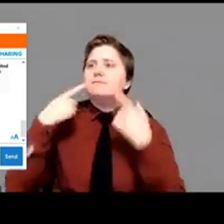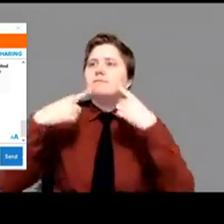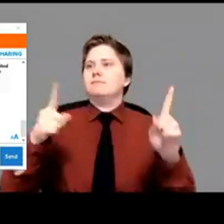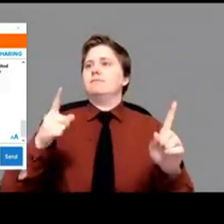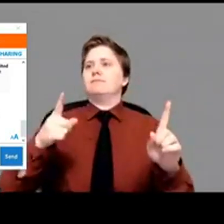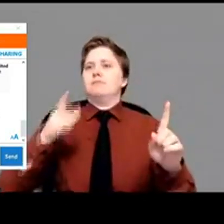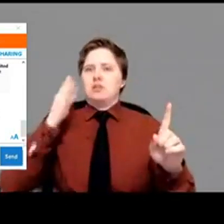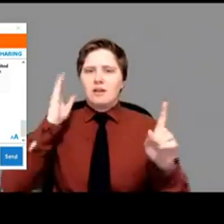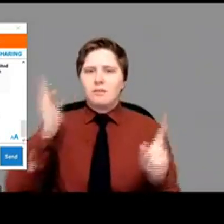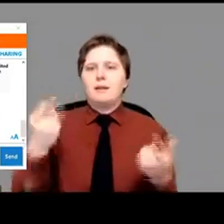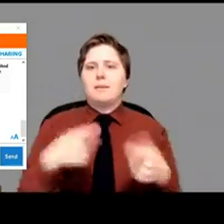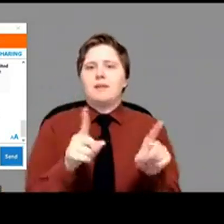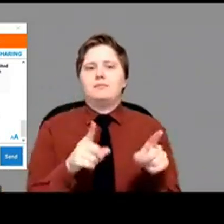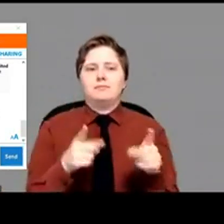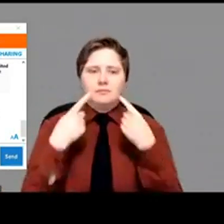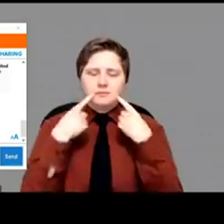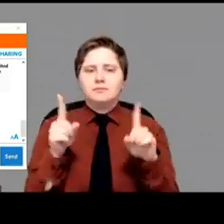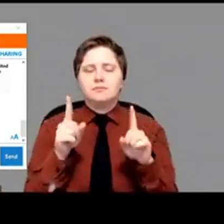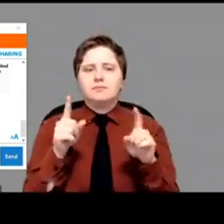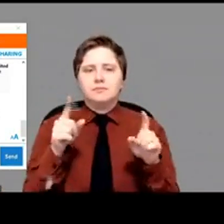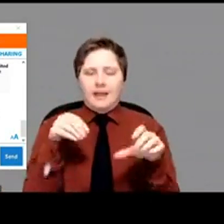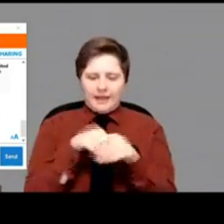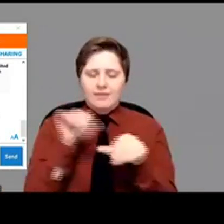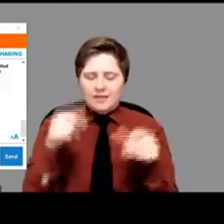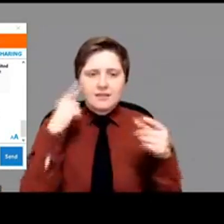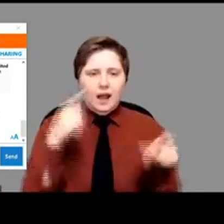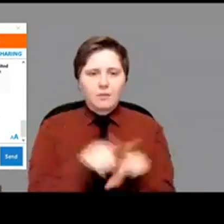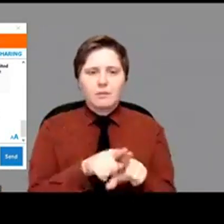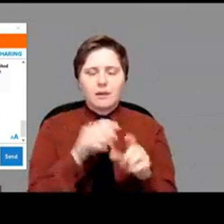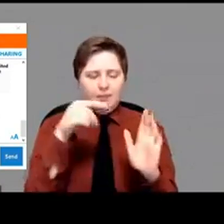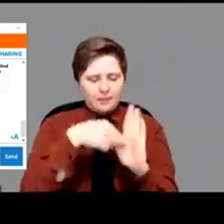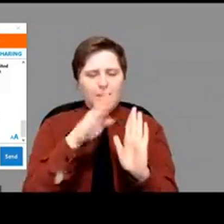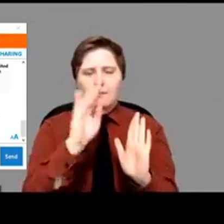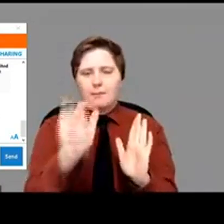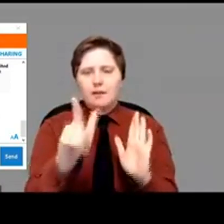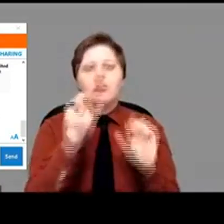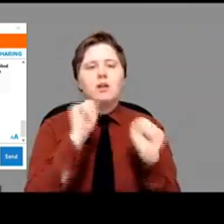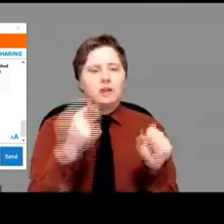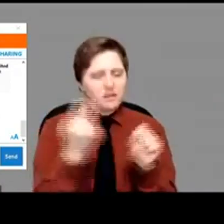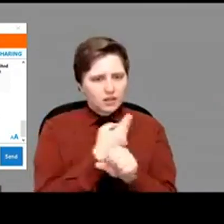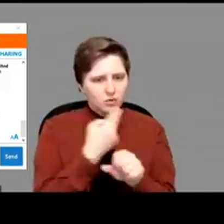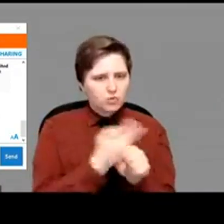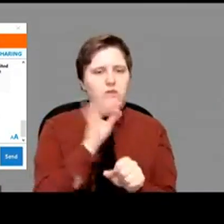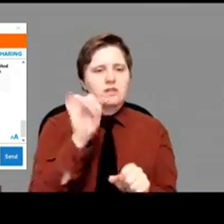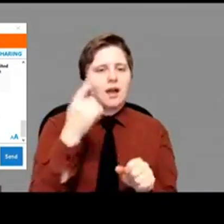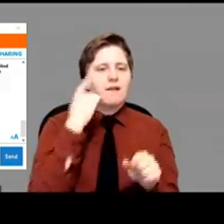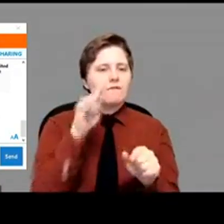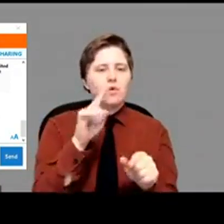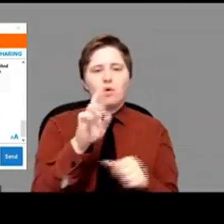It's going to be in this compromise. It's going to be in this bill. You'll be able to use your CARES, act money for revenue replacement.